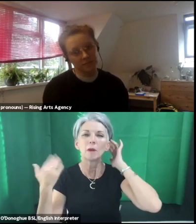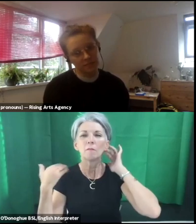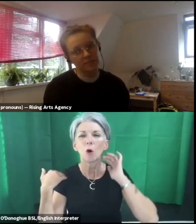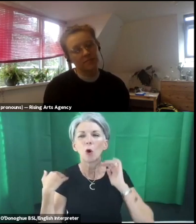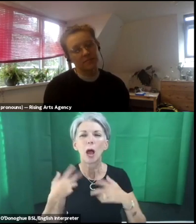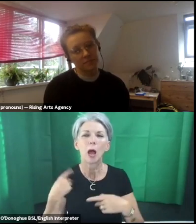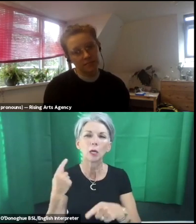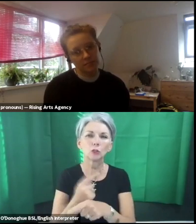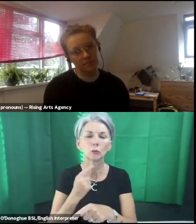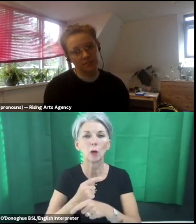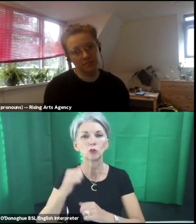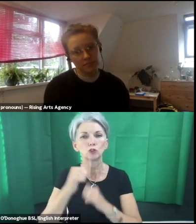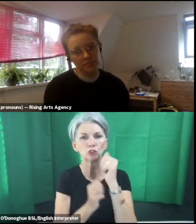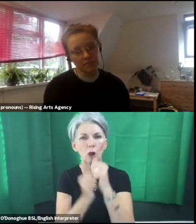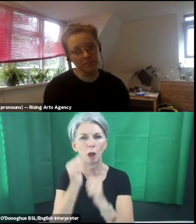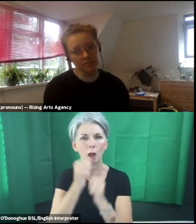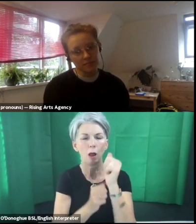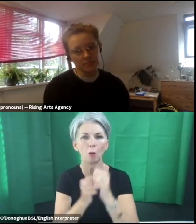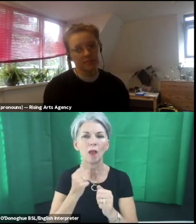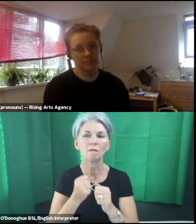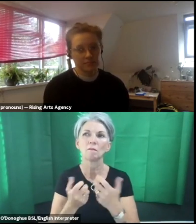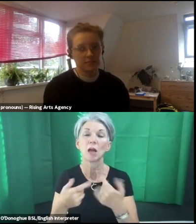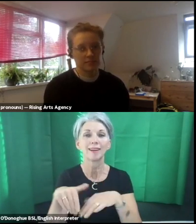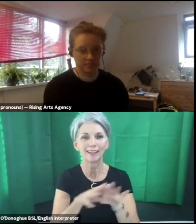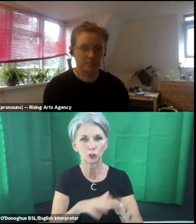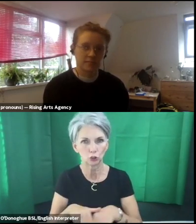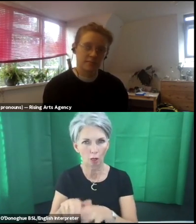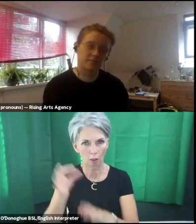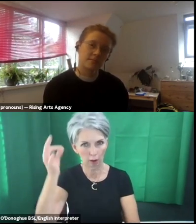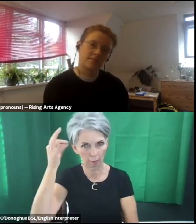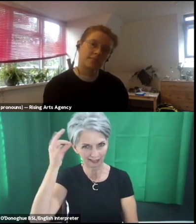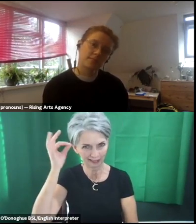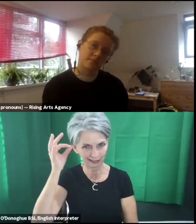So we also have a national committee and again, that's voted on by-